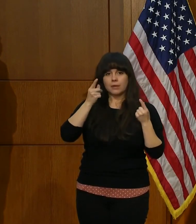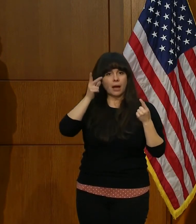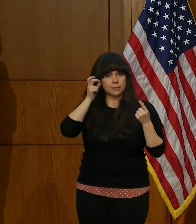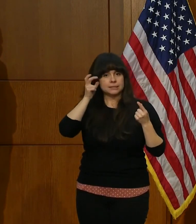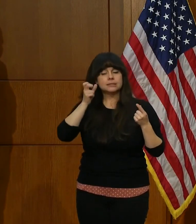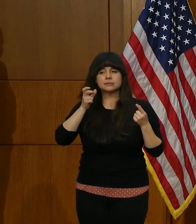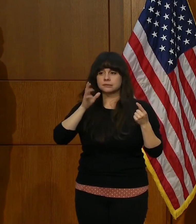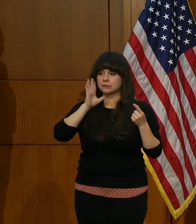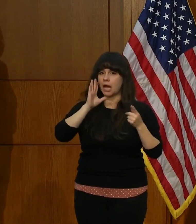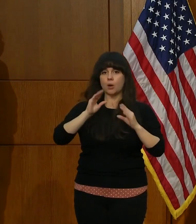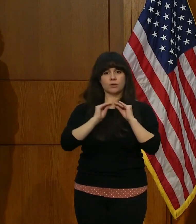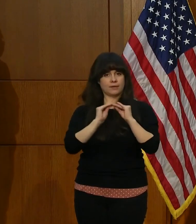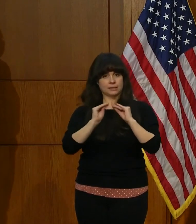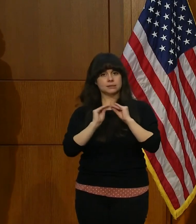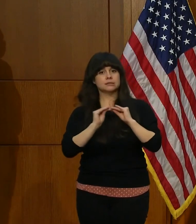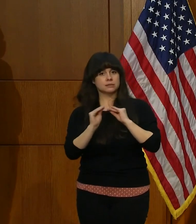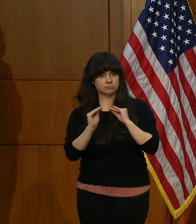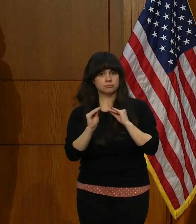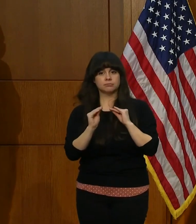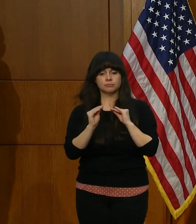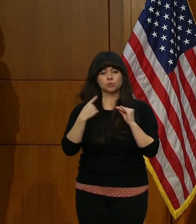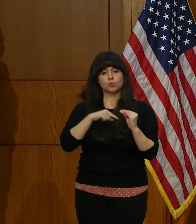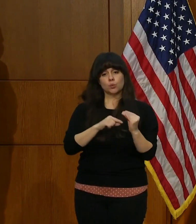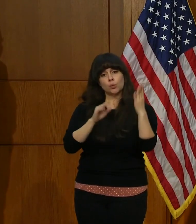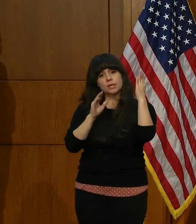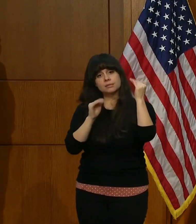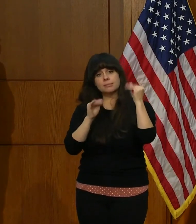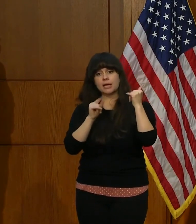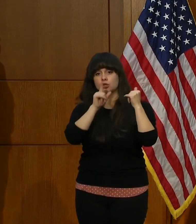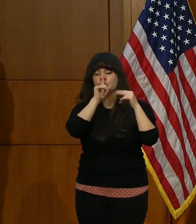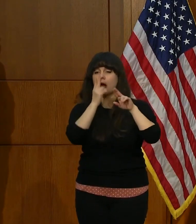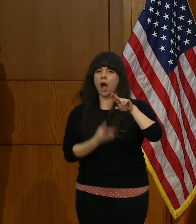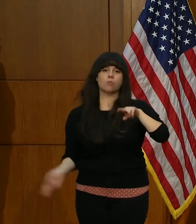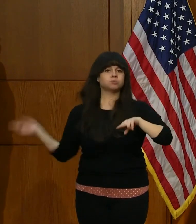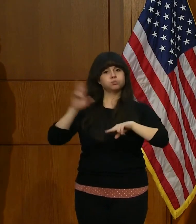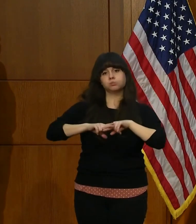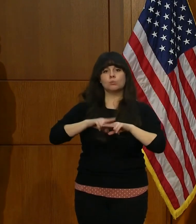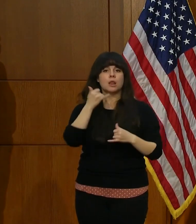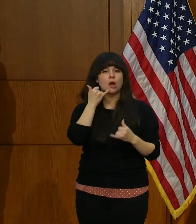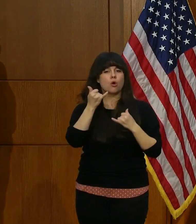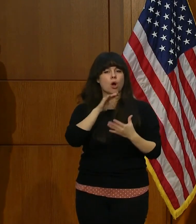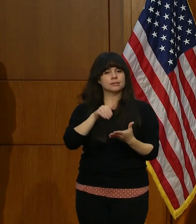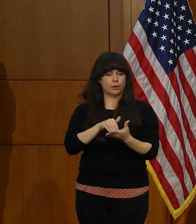WE'RE GETTING THIS FIXED. IN ADDITION, WE EXPECT TO